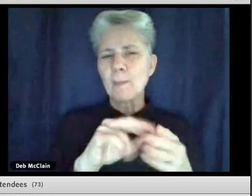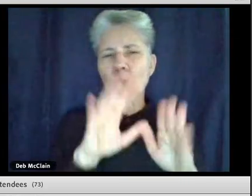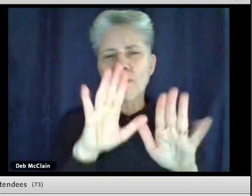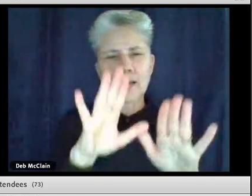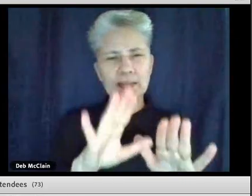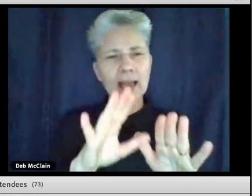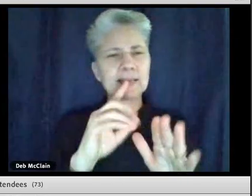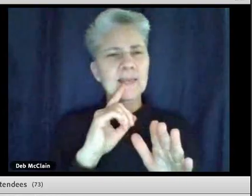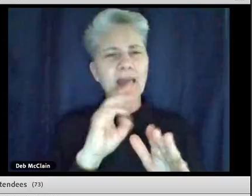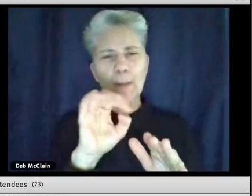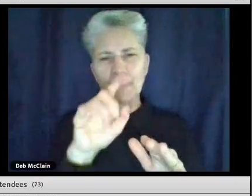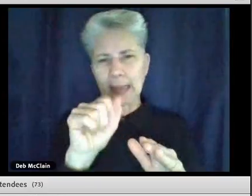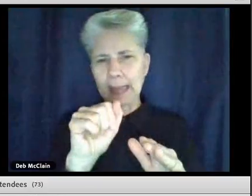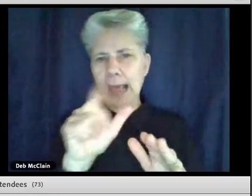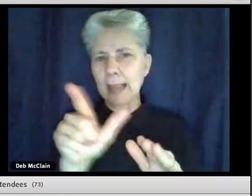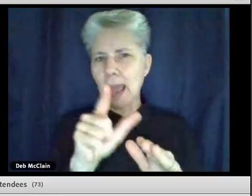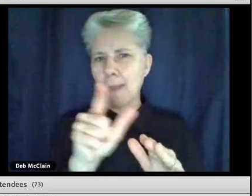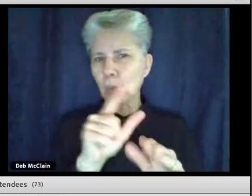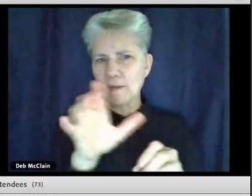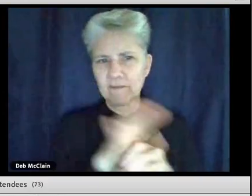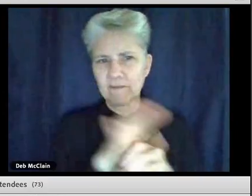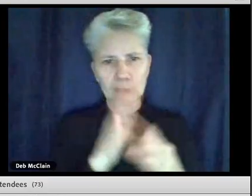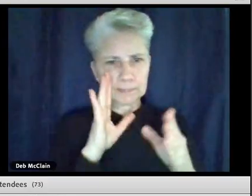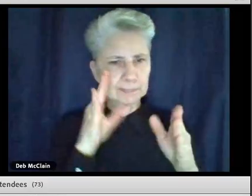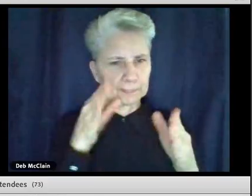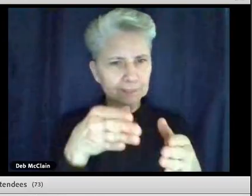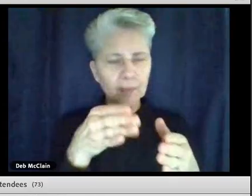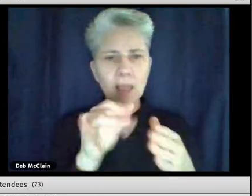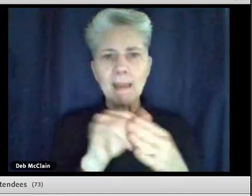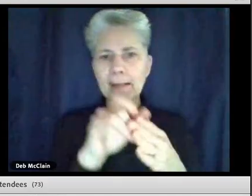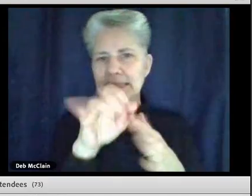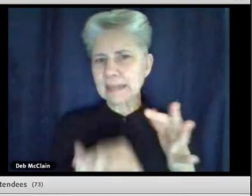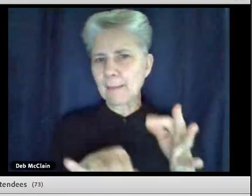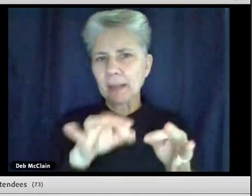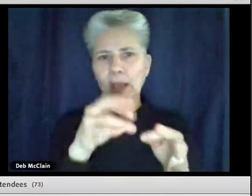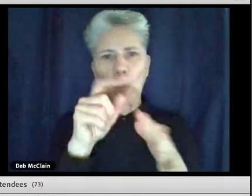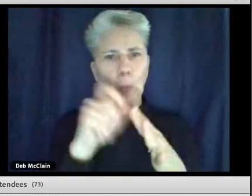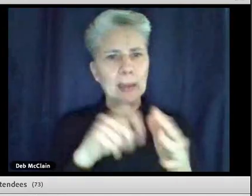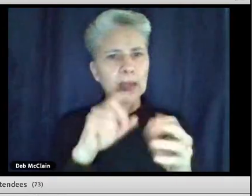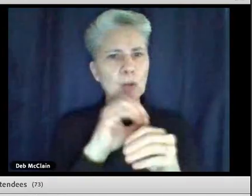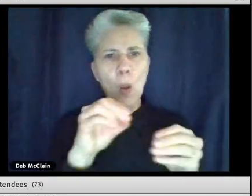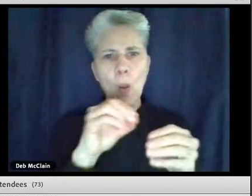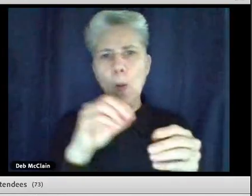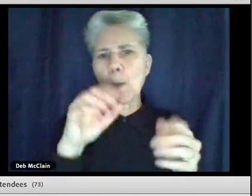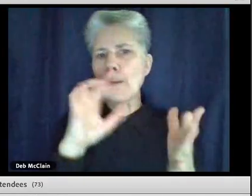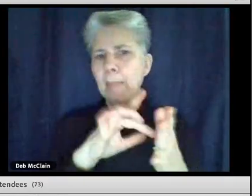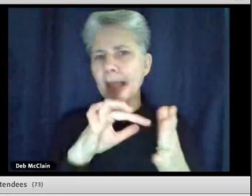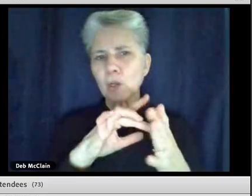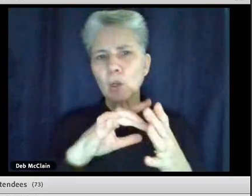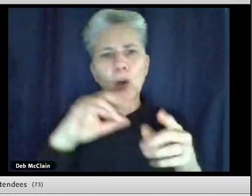It's, again, fantastic. Again, they have an entire media library. It's very simply written, no medical jargon,